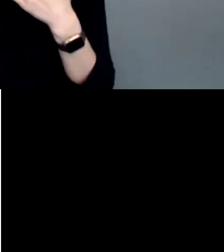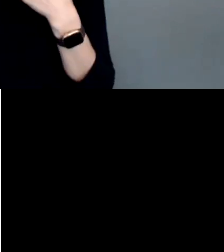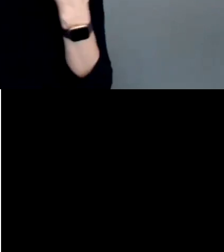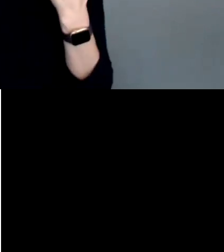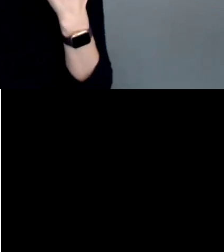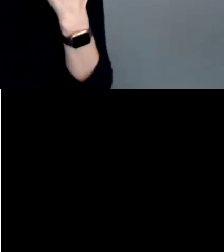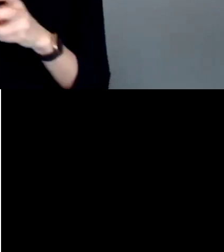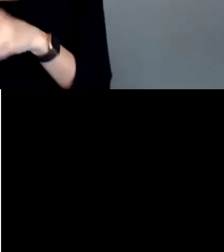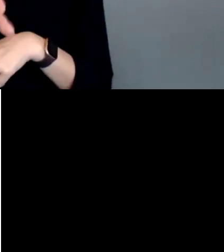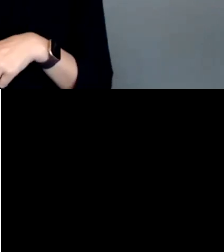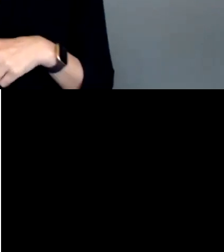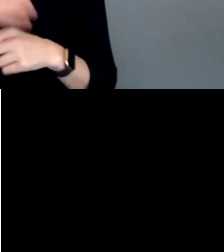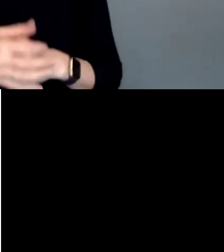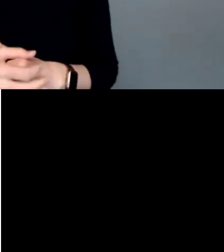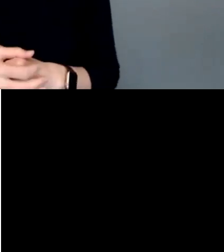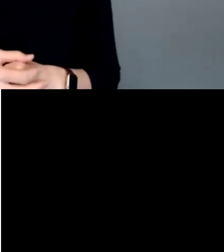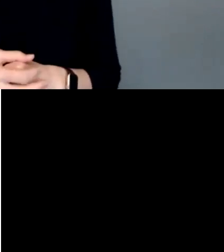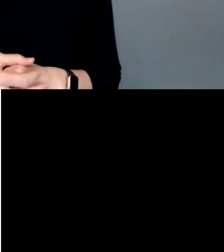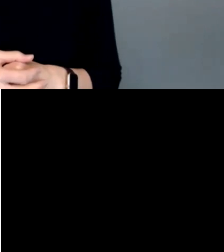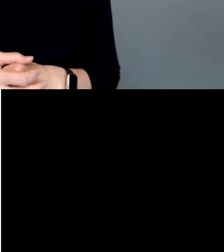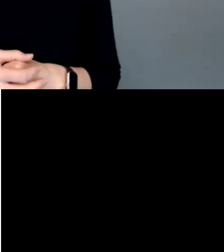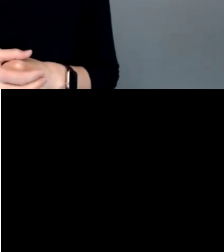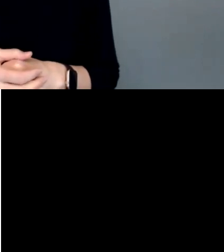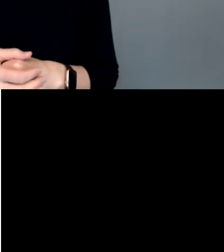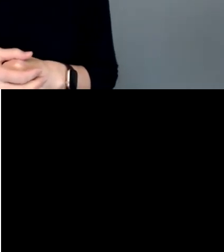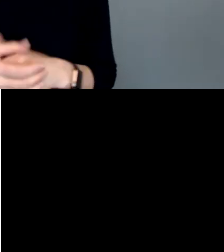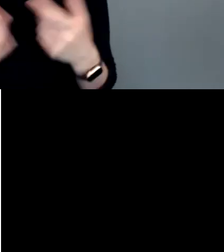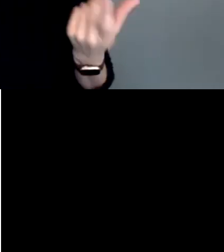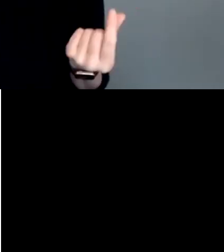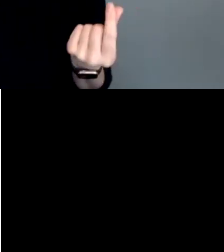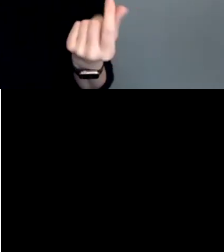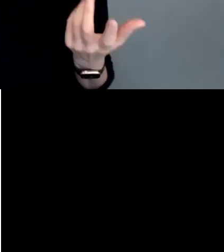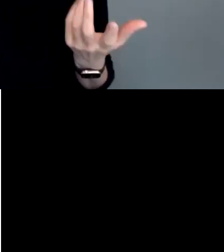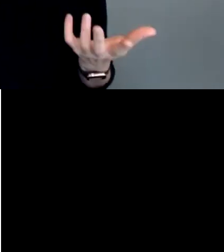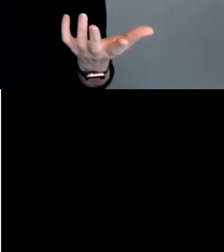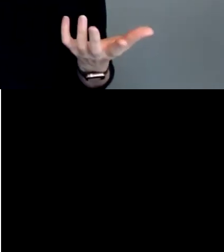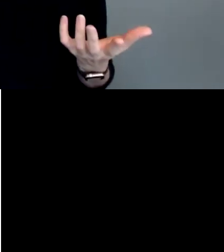And it kind of just depends on if you're particularly